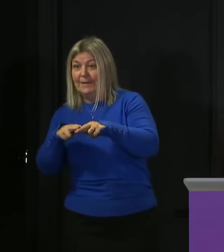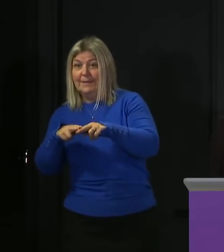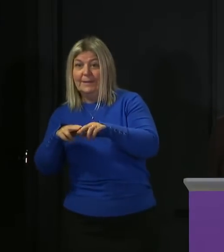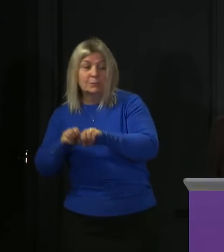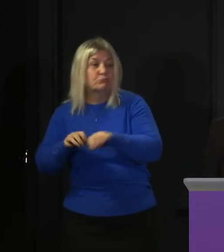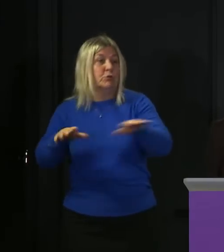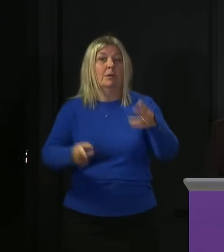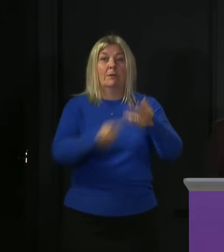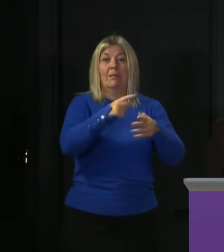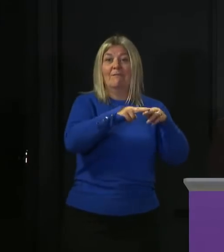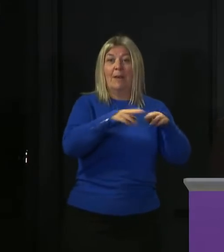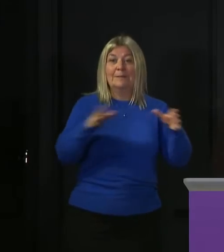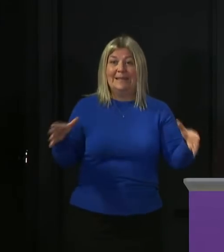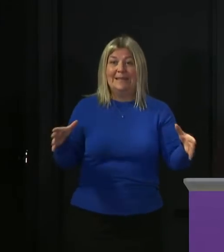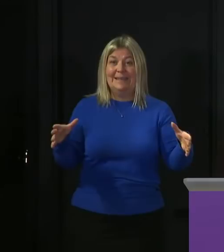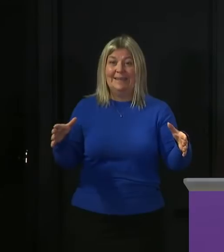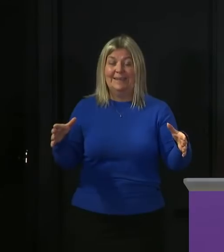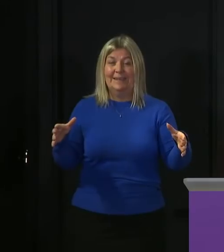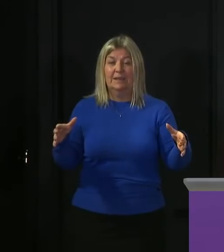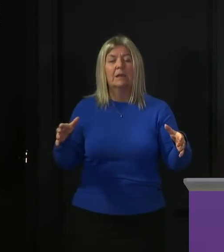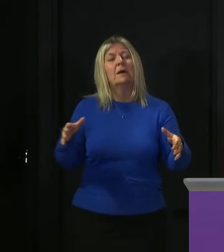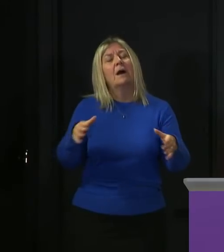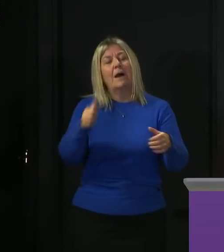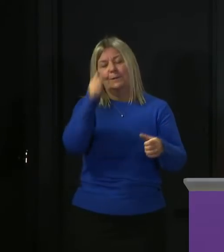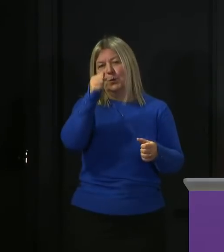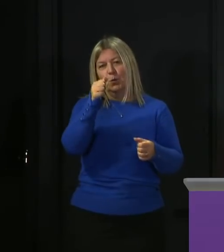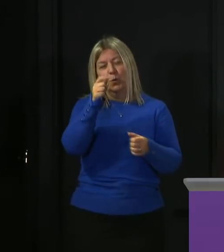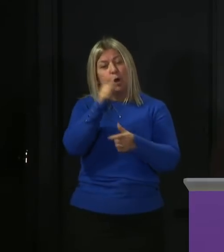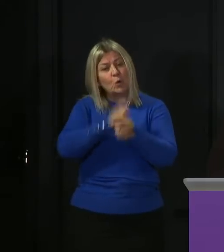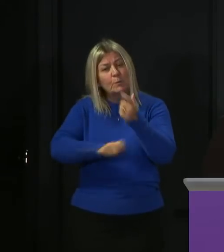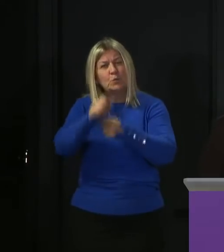I know how important mother and baby groups are, so it's important to make two points.